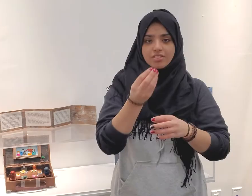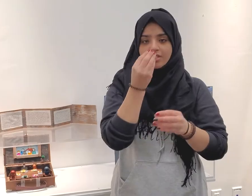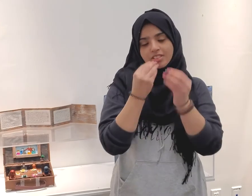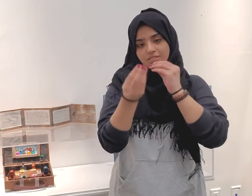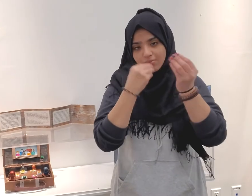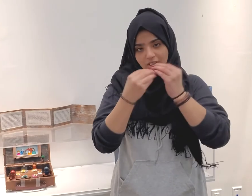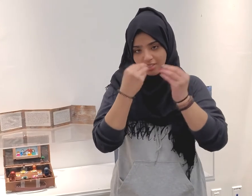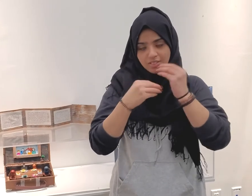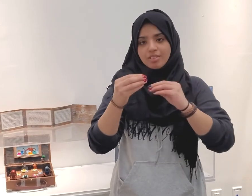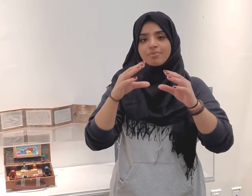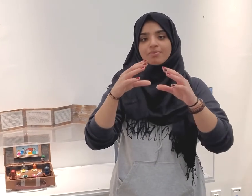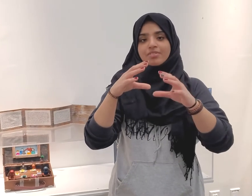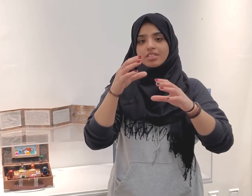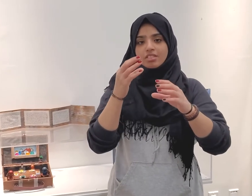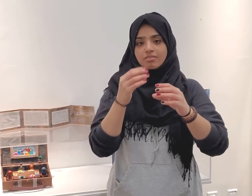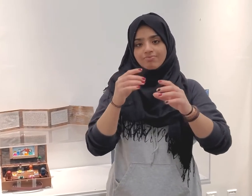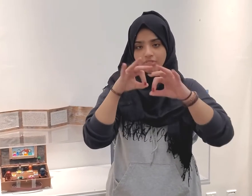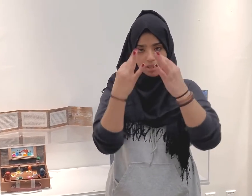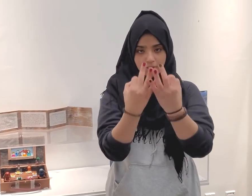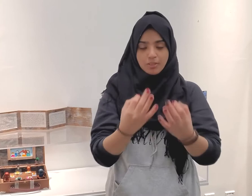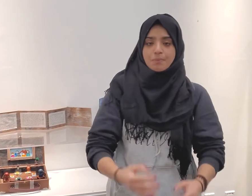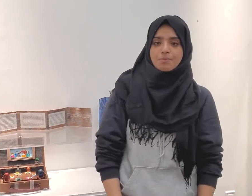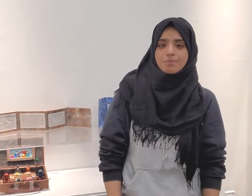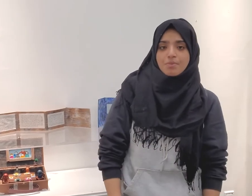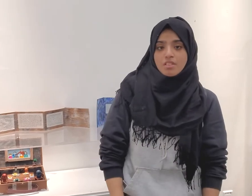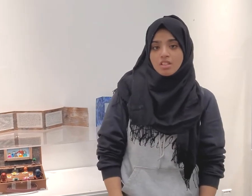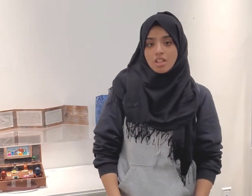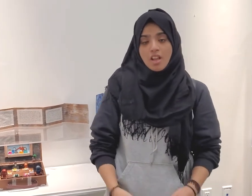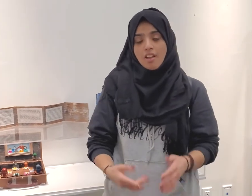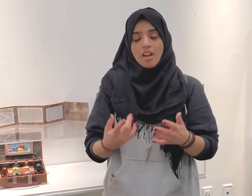I am telling you about supper time with our family.